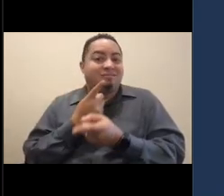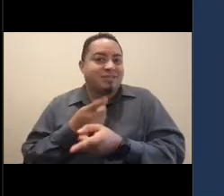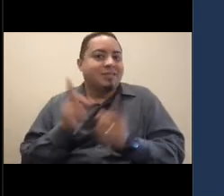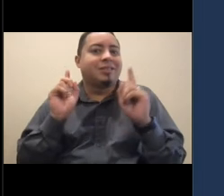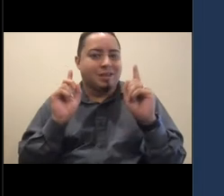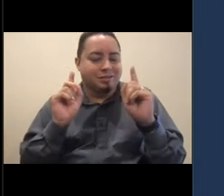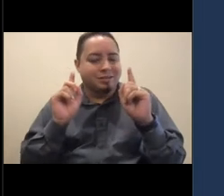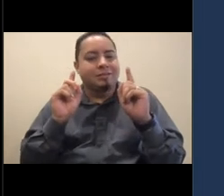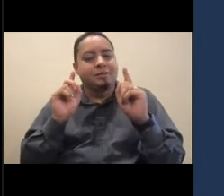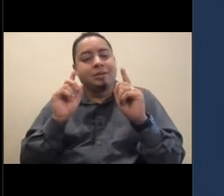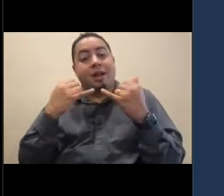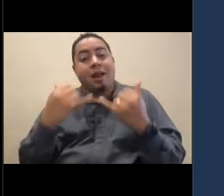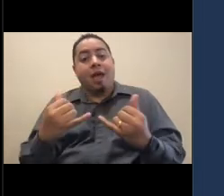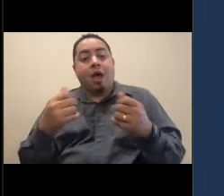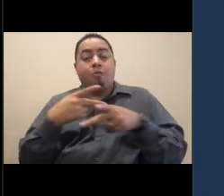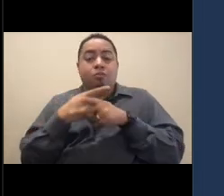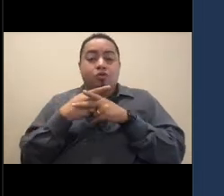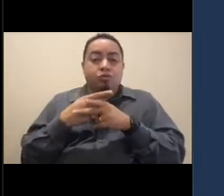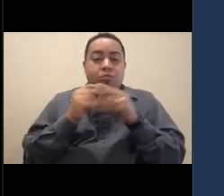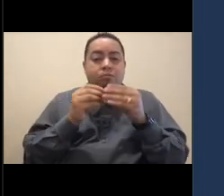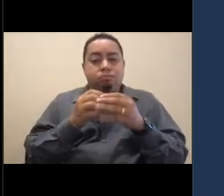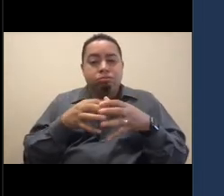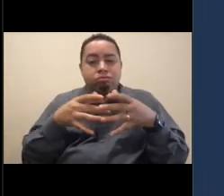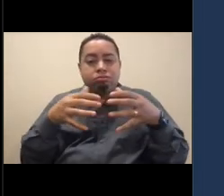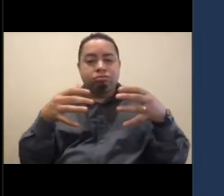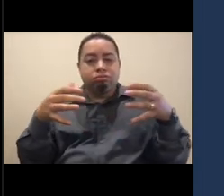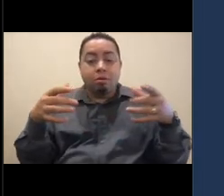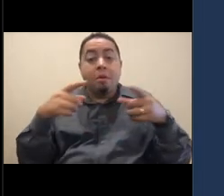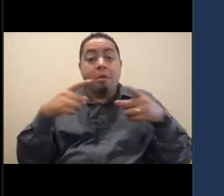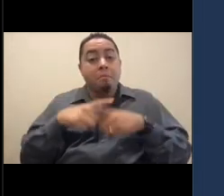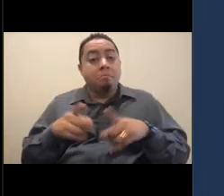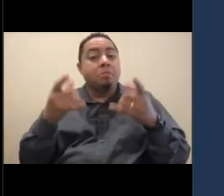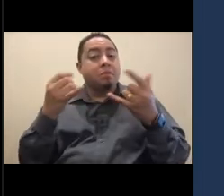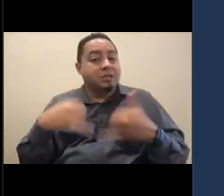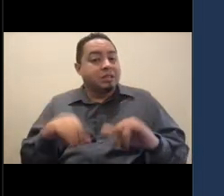But the story doesn't end here. There is still a lot of work to be done around conservation